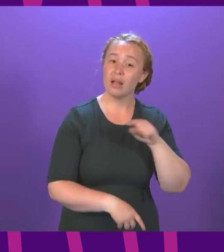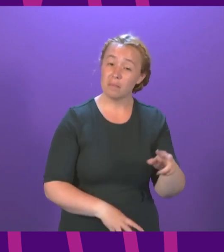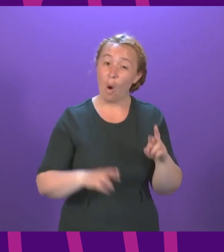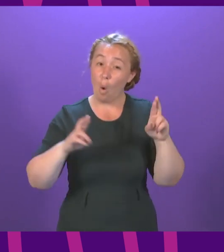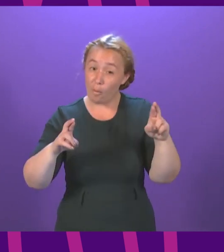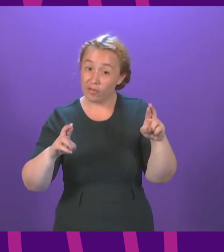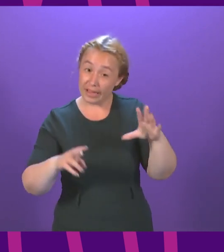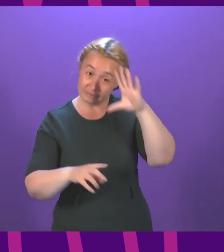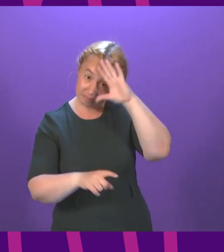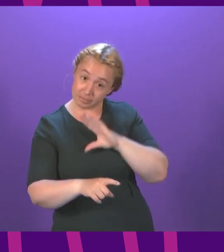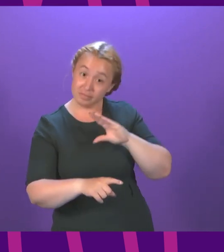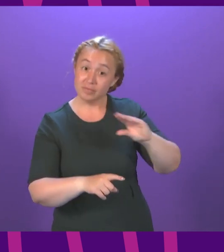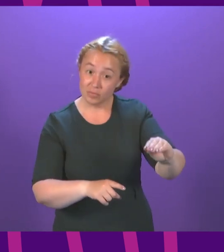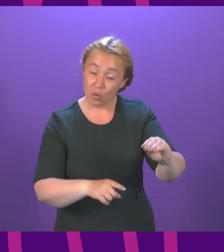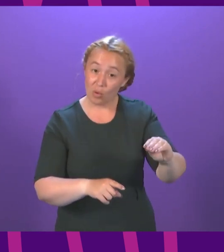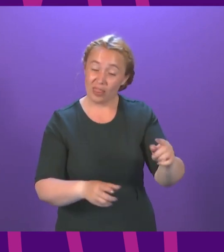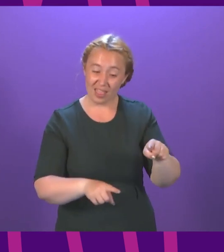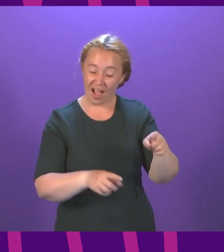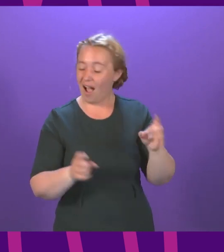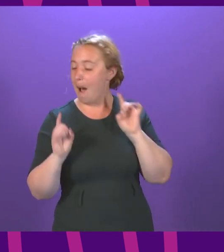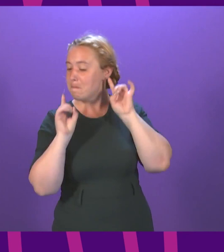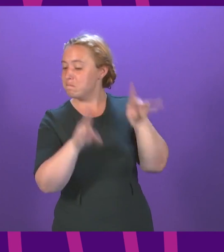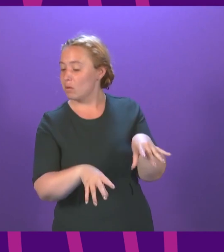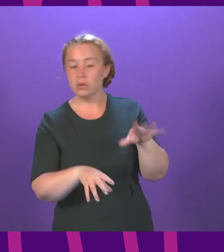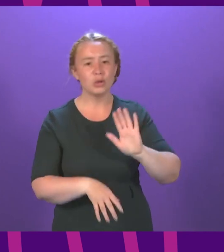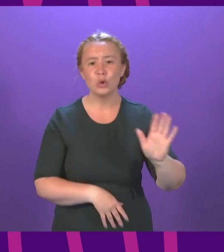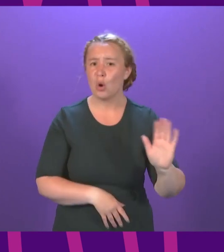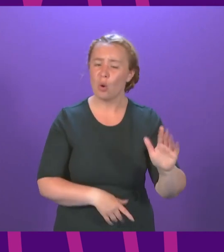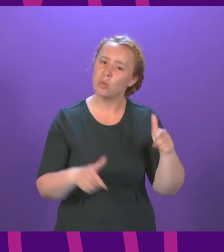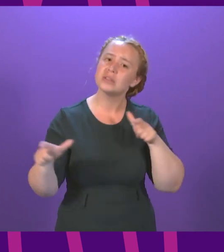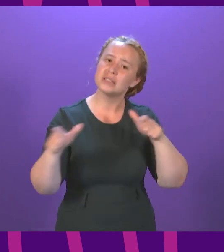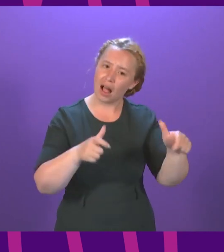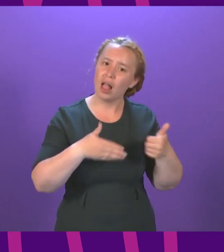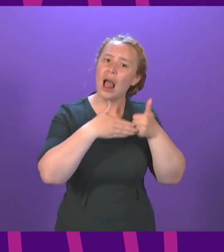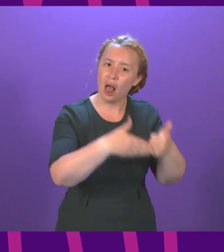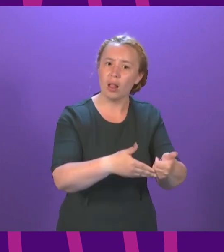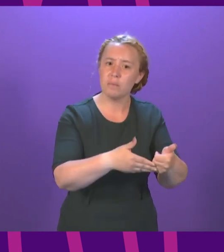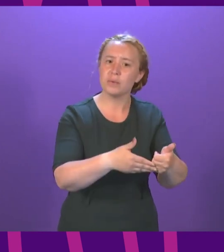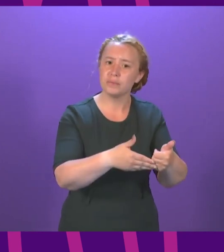message that we will not abandon people in that category for the sake of the rest of us getting